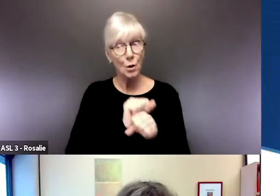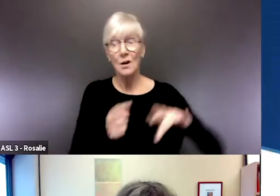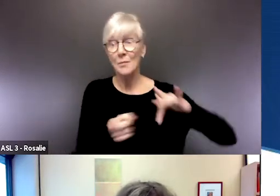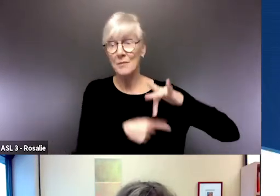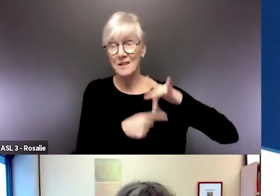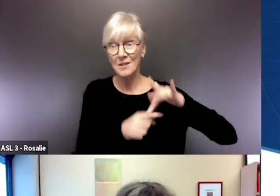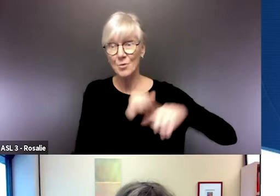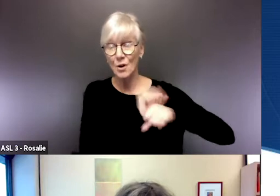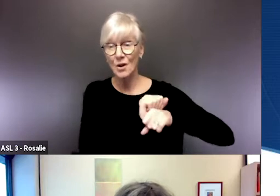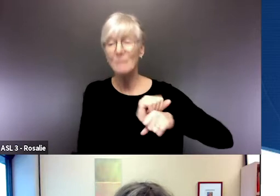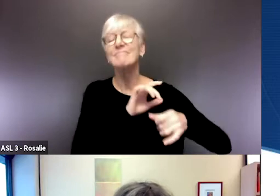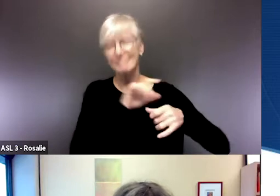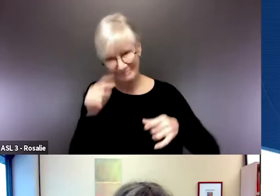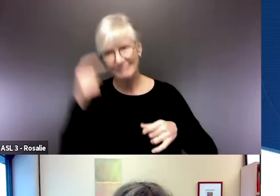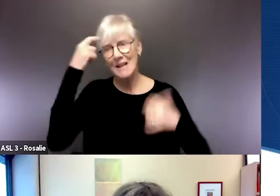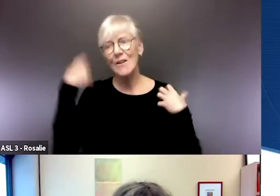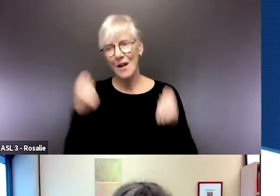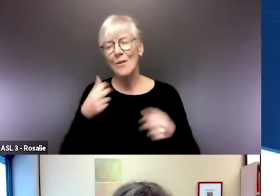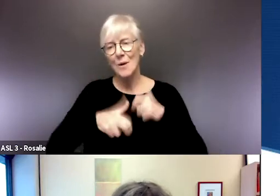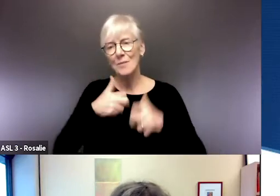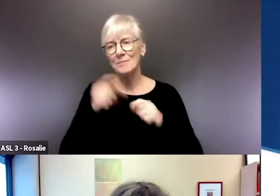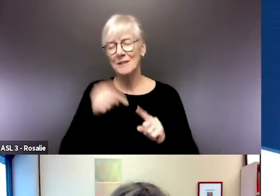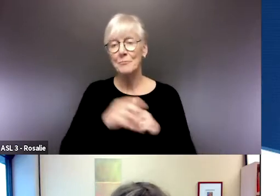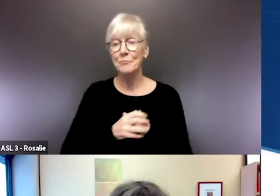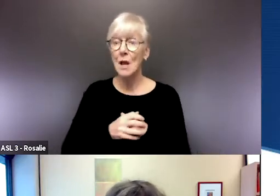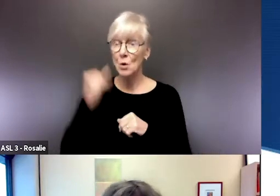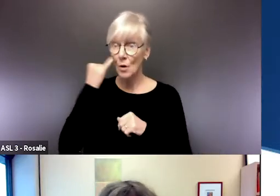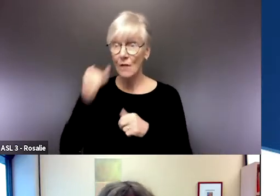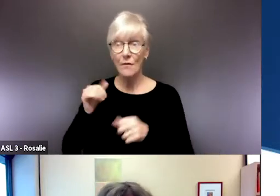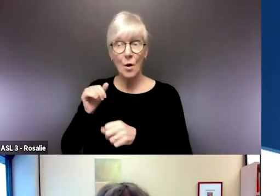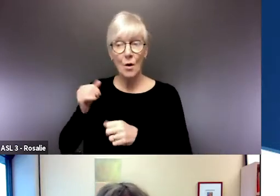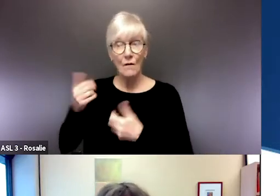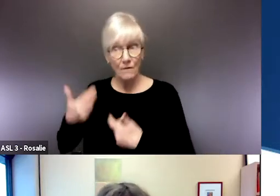We also observed that the return to work does not mark the resolution of health problems.